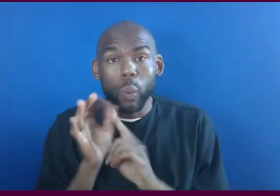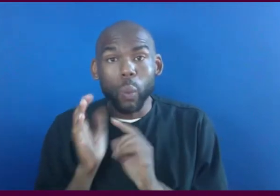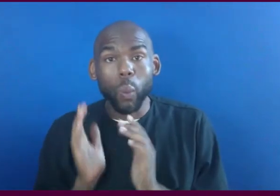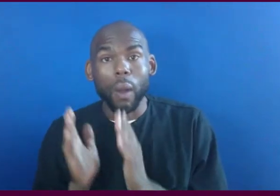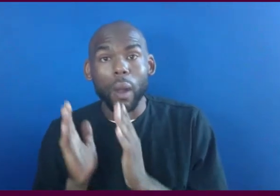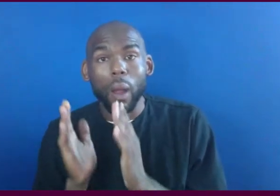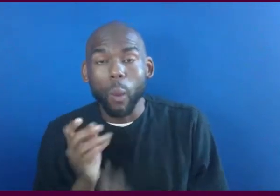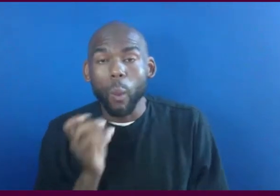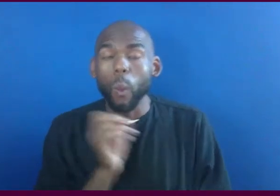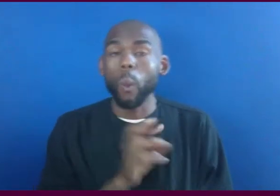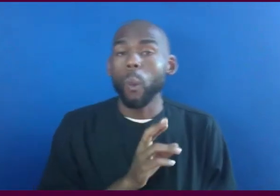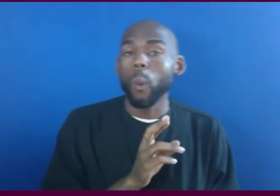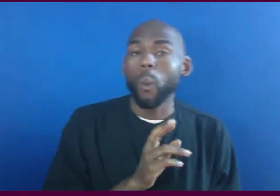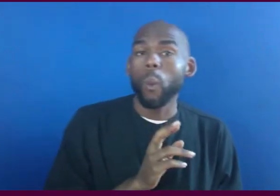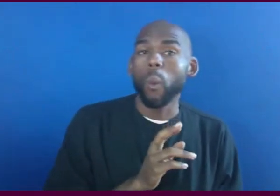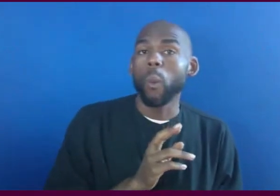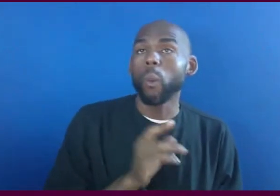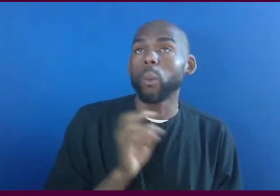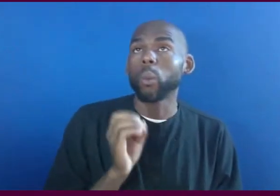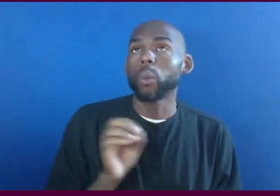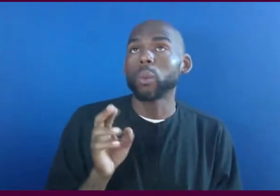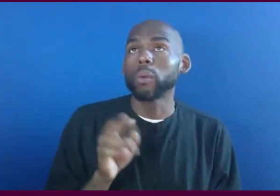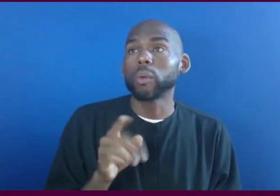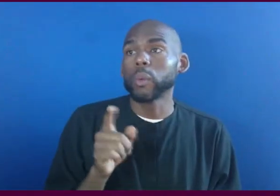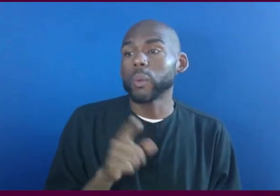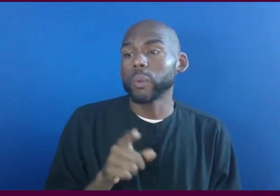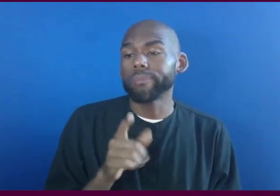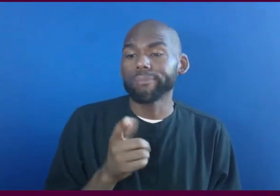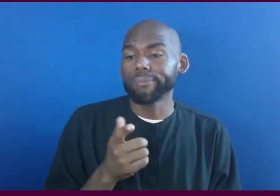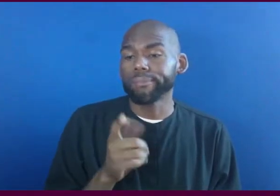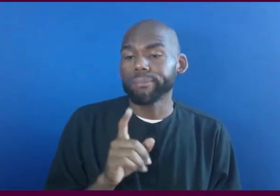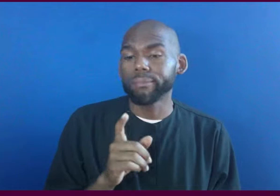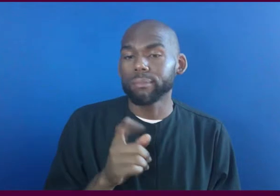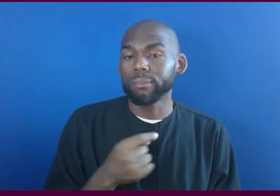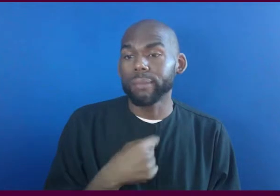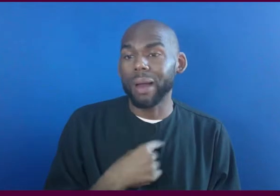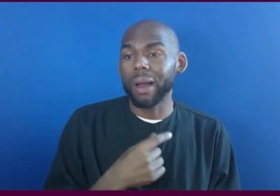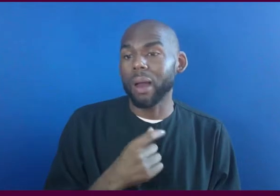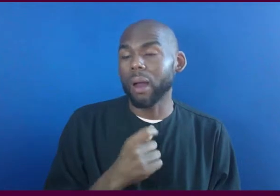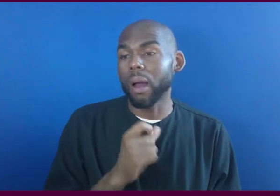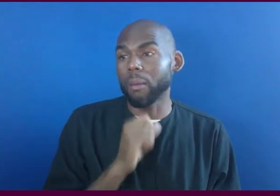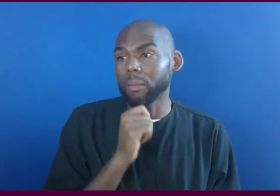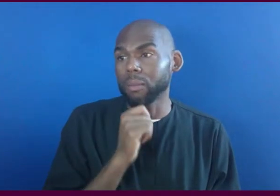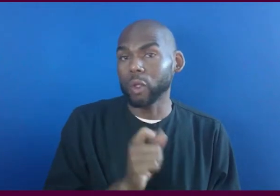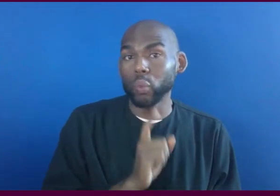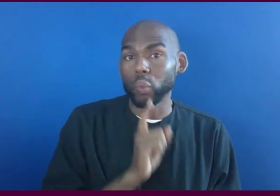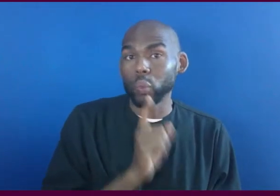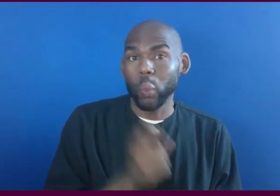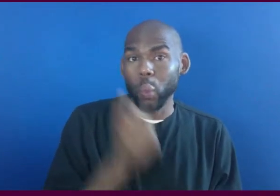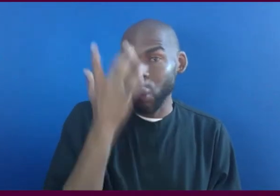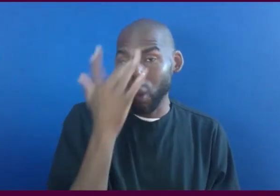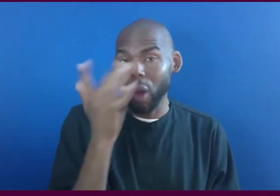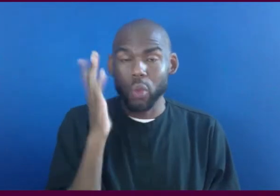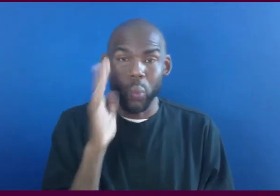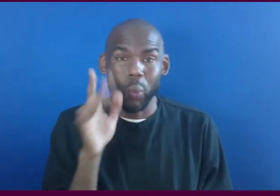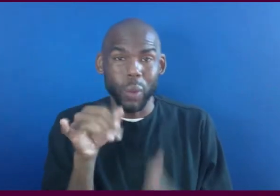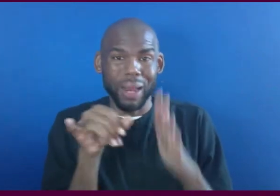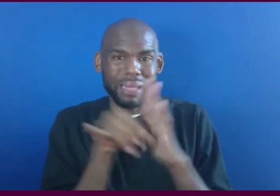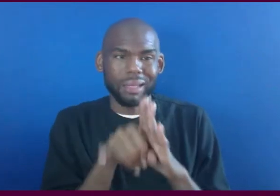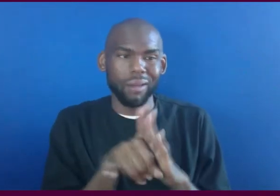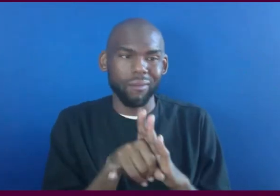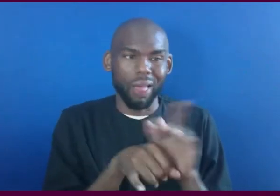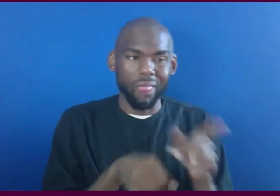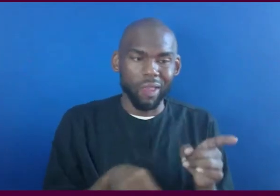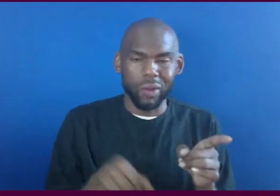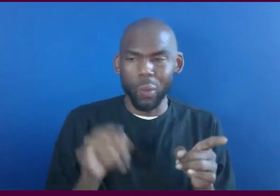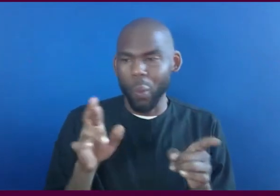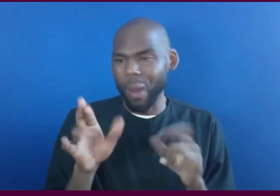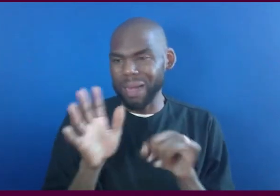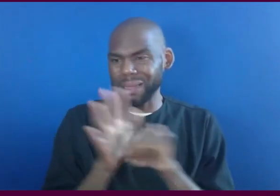Or I'm not quite quite sure why you would identify as this or that.